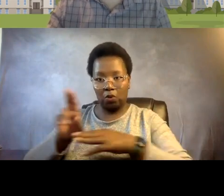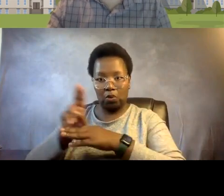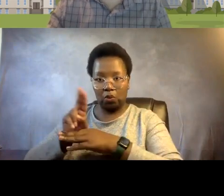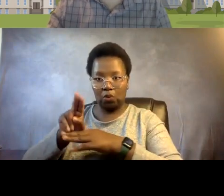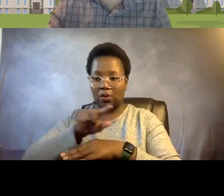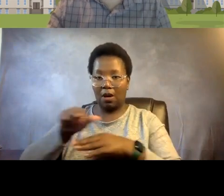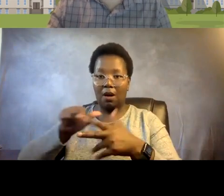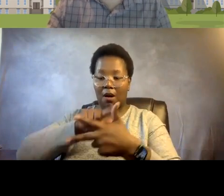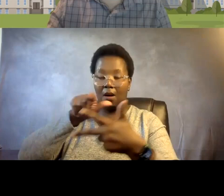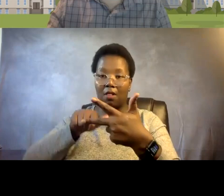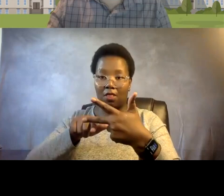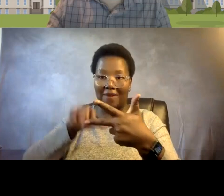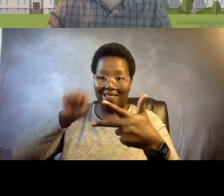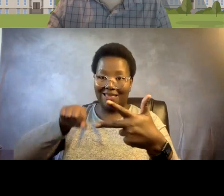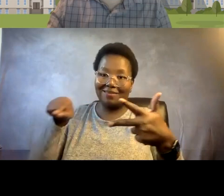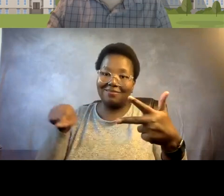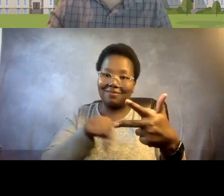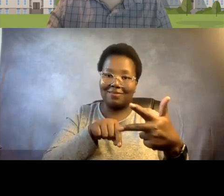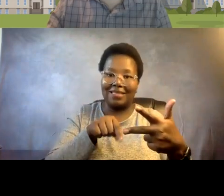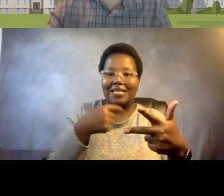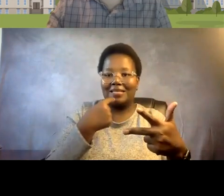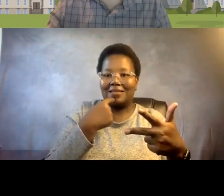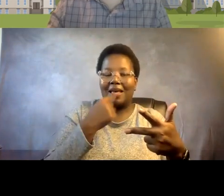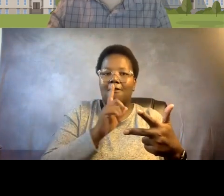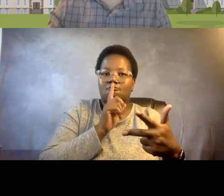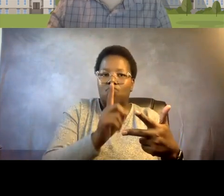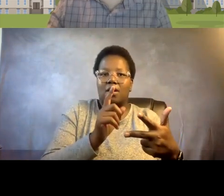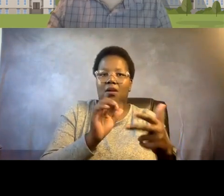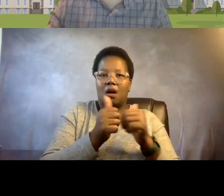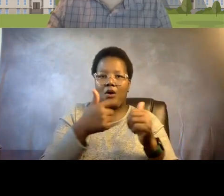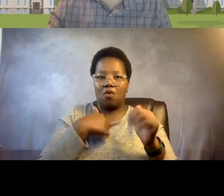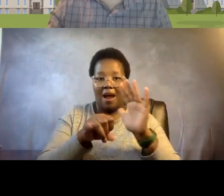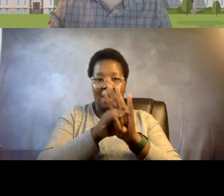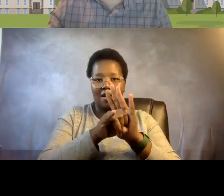to be in some ways the most true way to identify those issues and, you know, tools like DevTools,